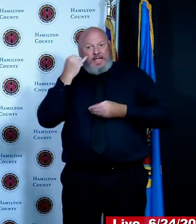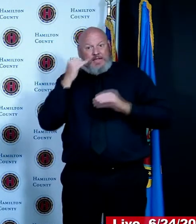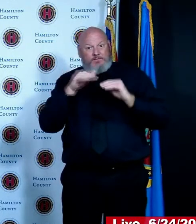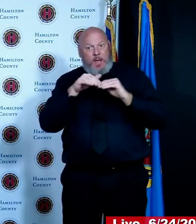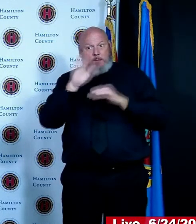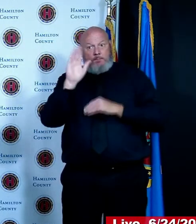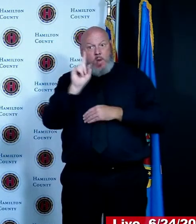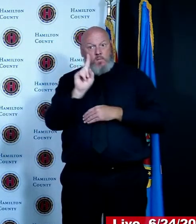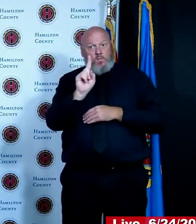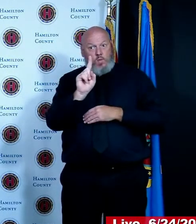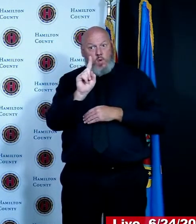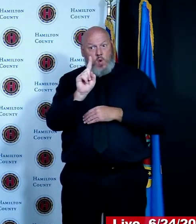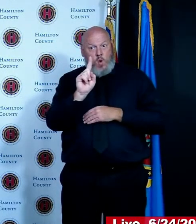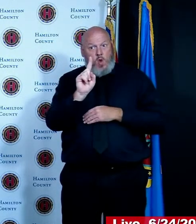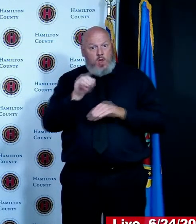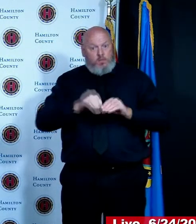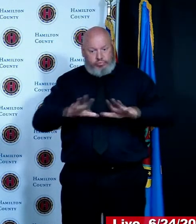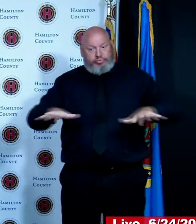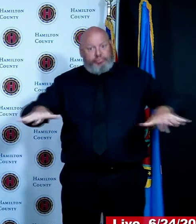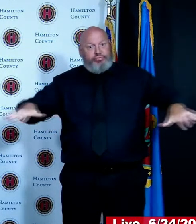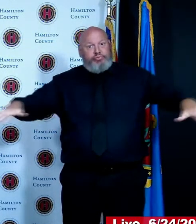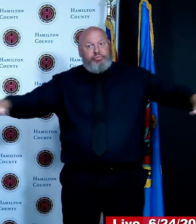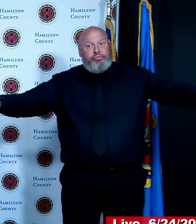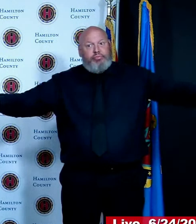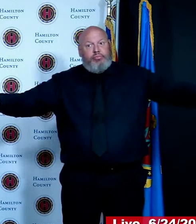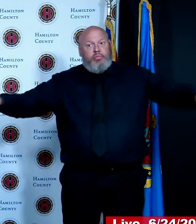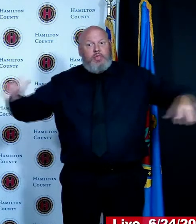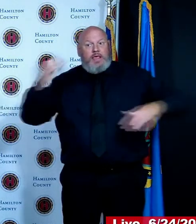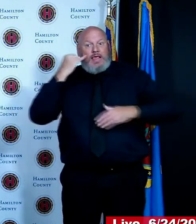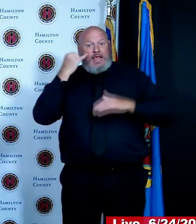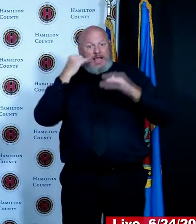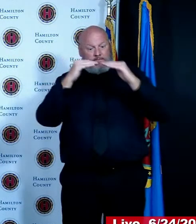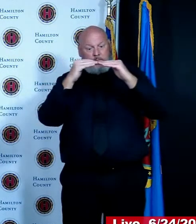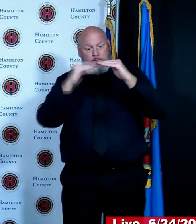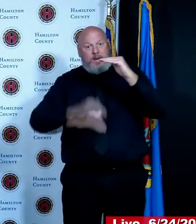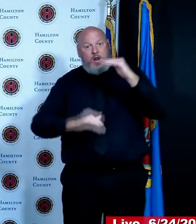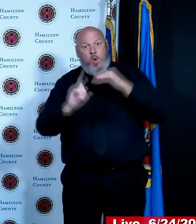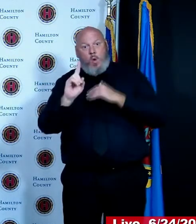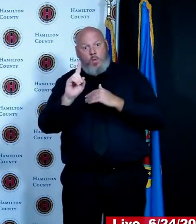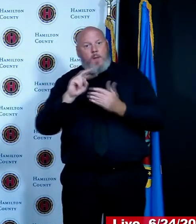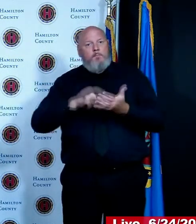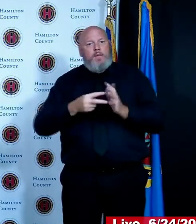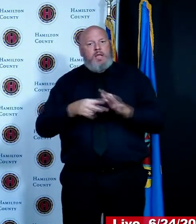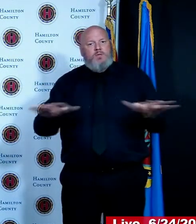falls below one the outbreak will begin to slow down this morning the